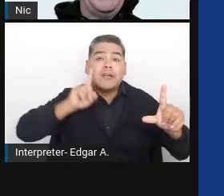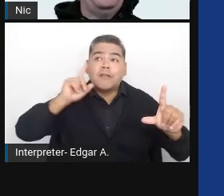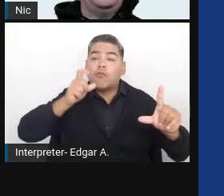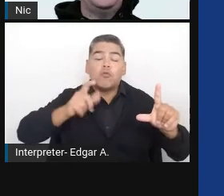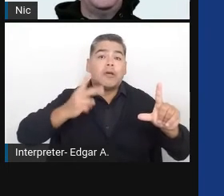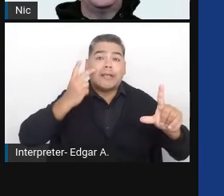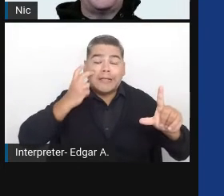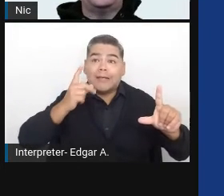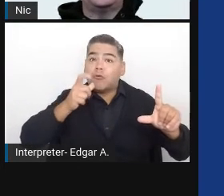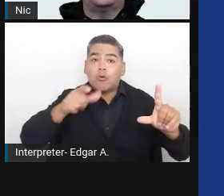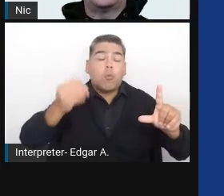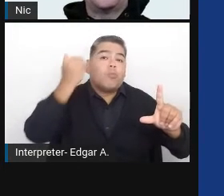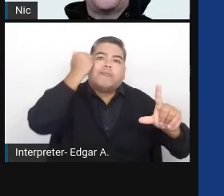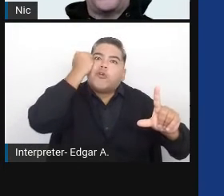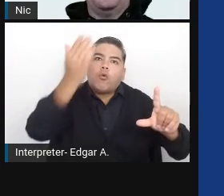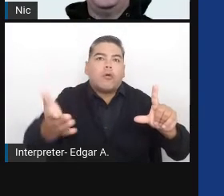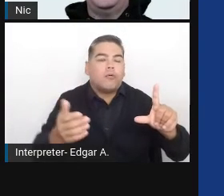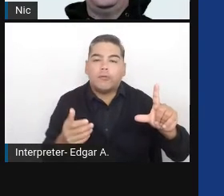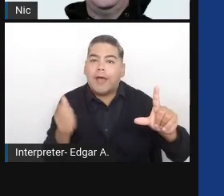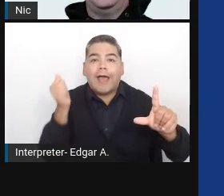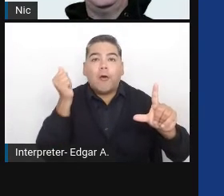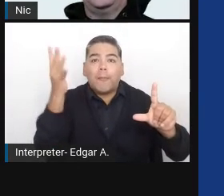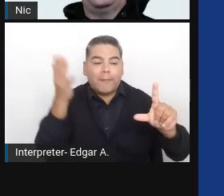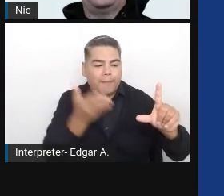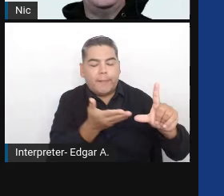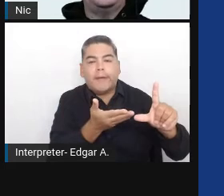Ableism is also a company thinking the information